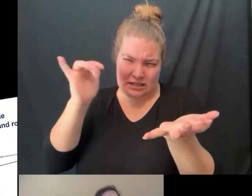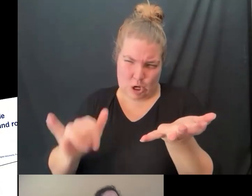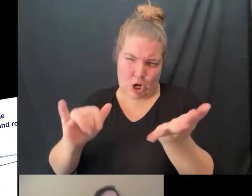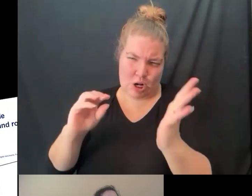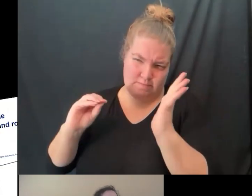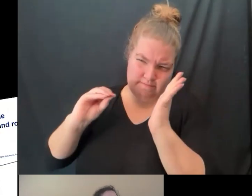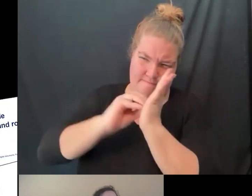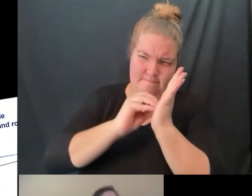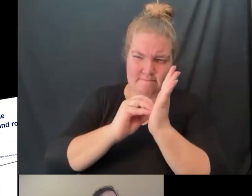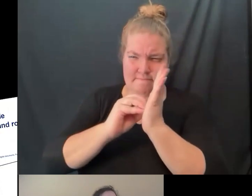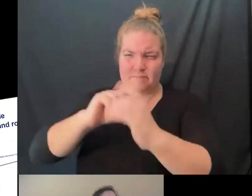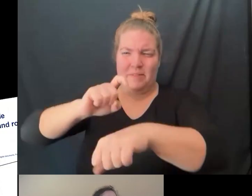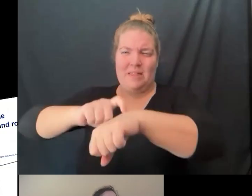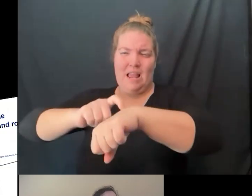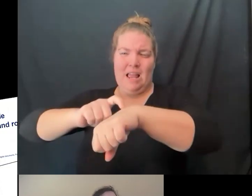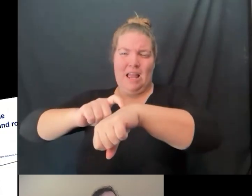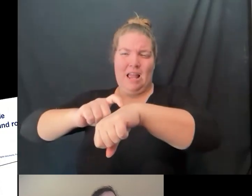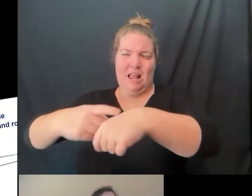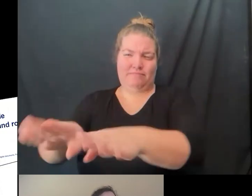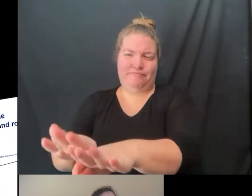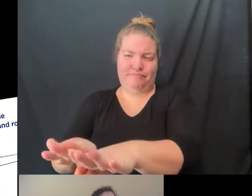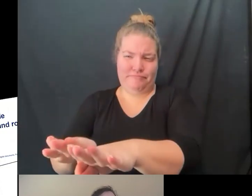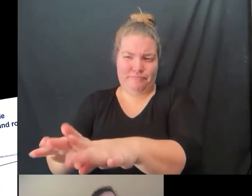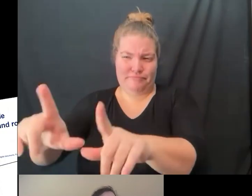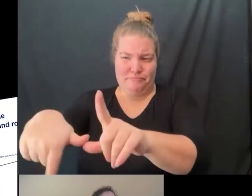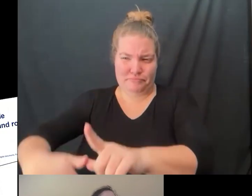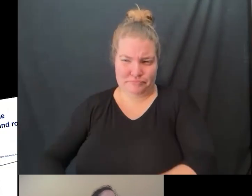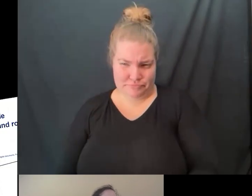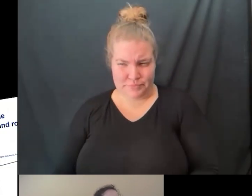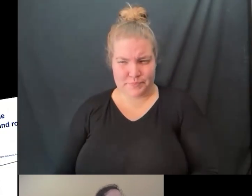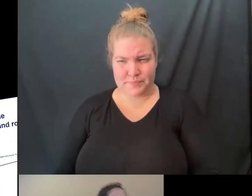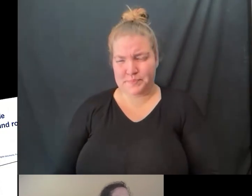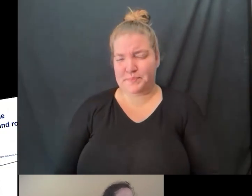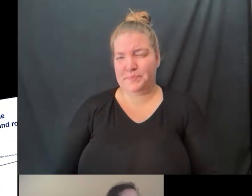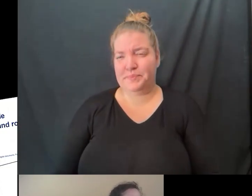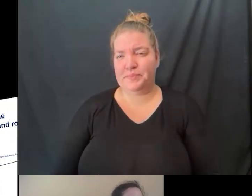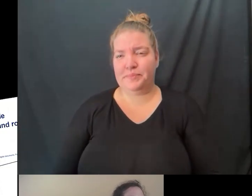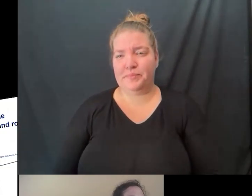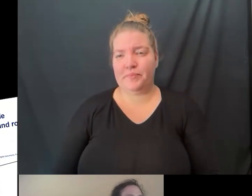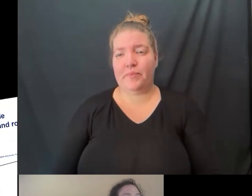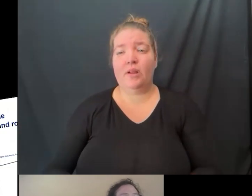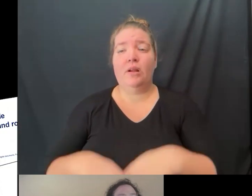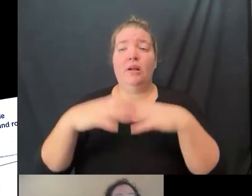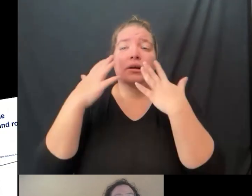where there are exemptions for timeouts. Now, I think the reason Kevin's bringing this up